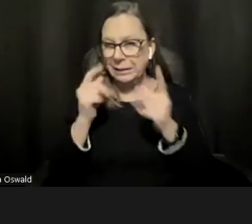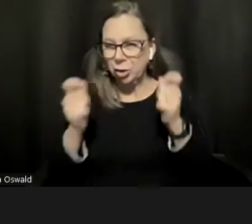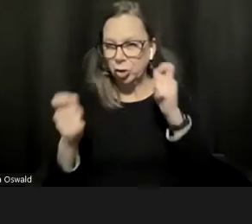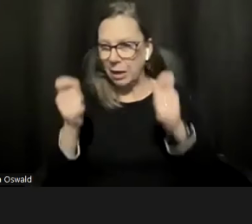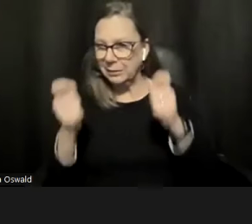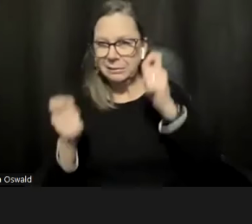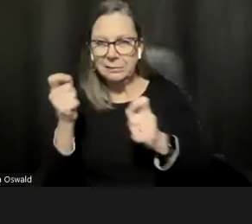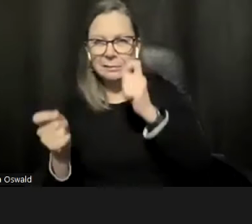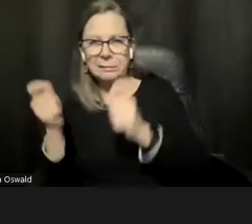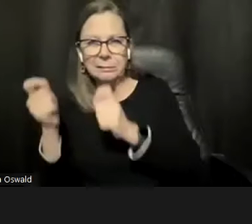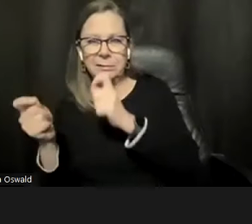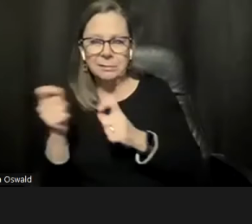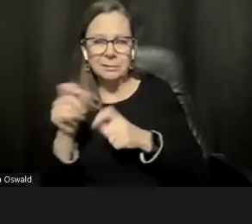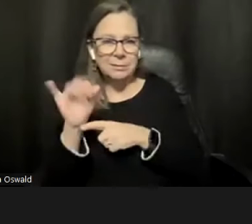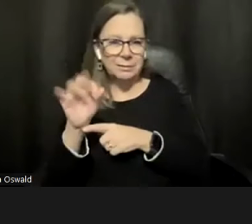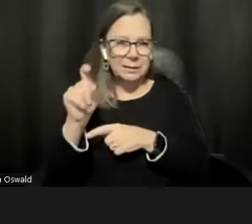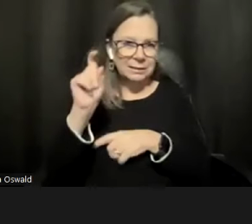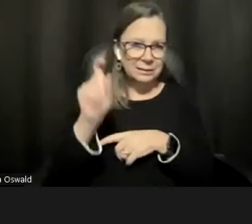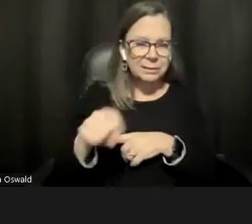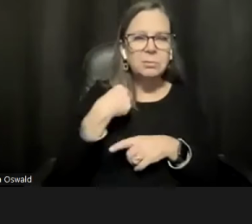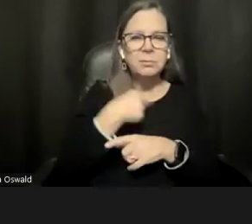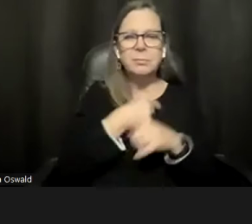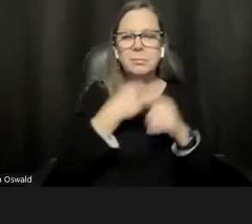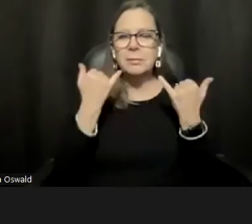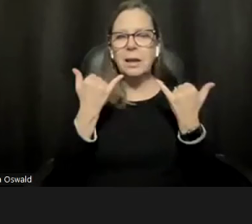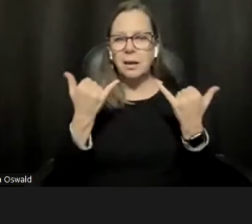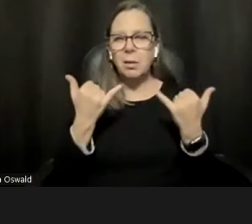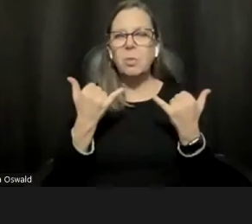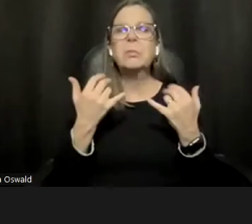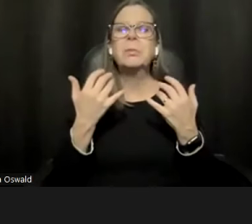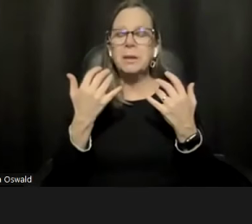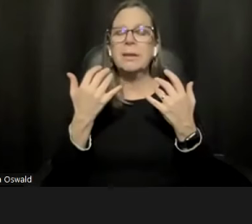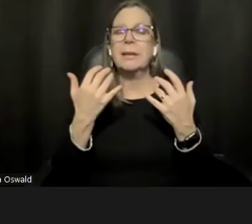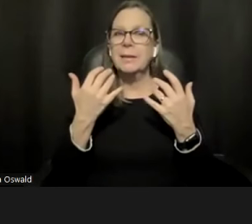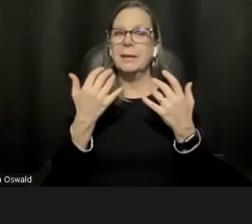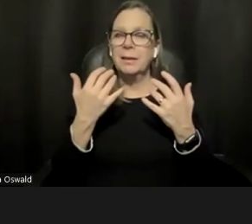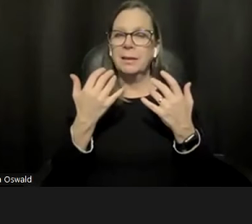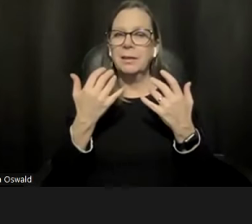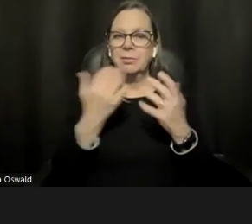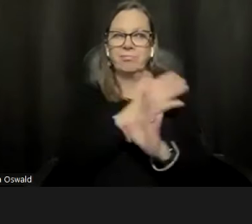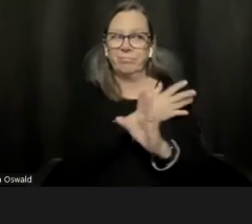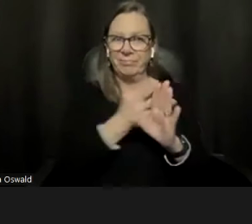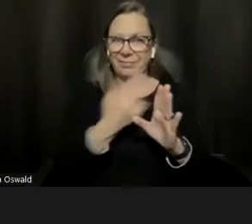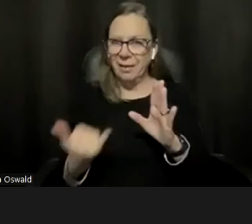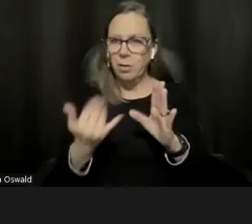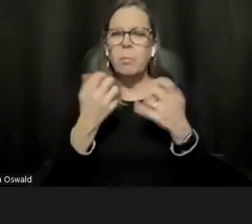We are at a place where we want to make sure that we are working on these things but we